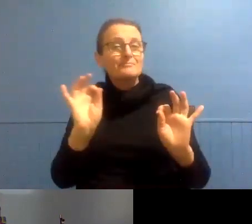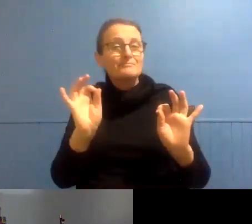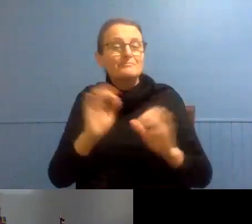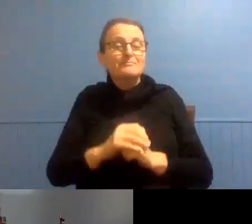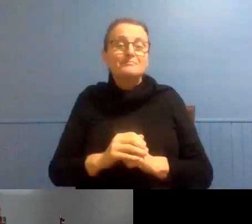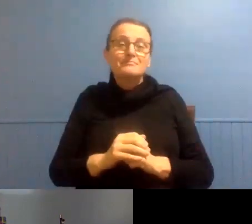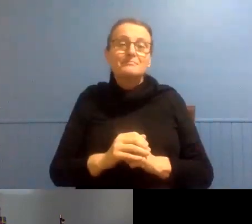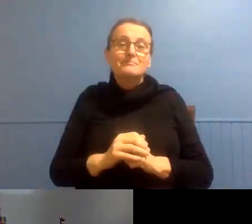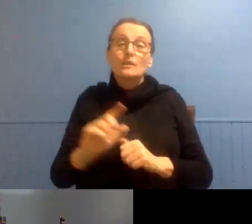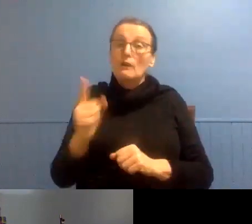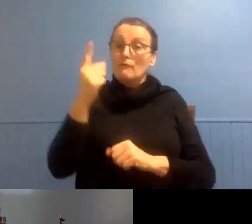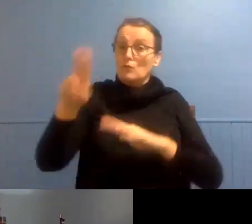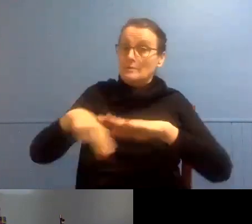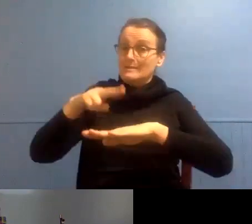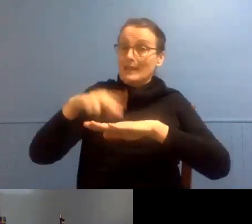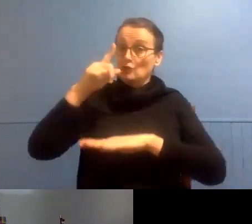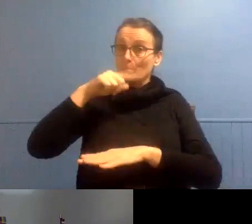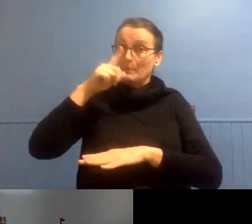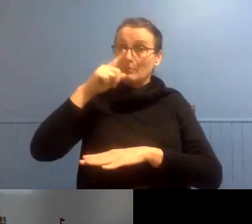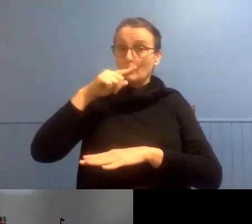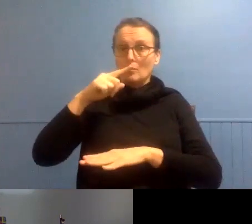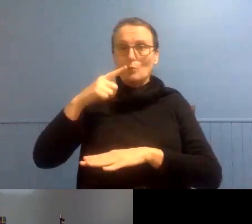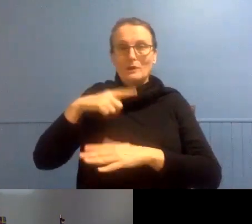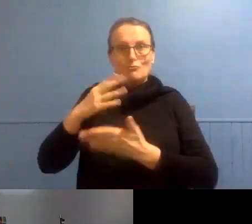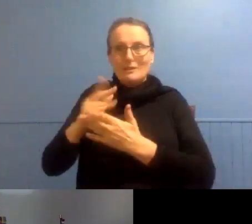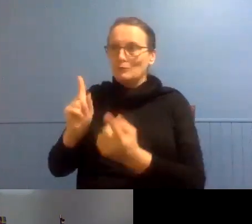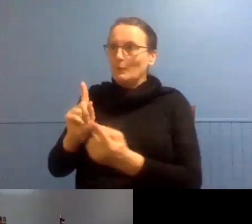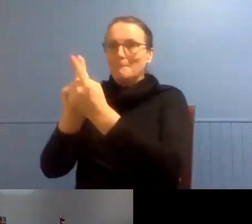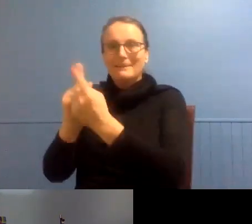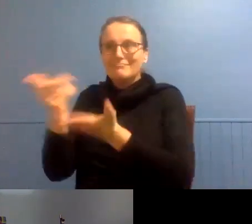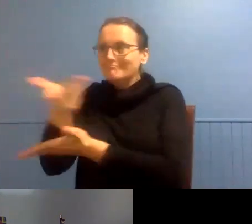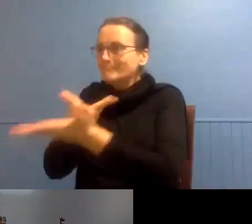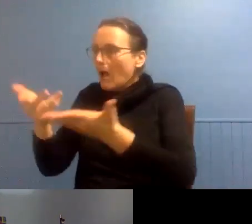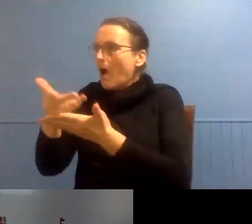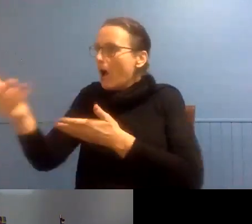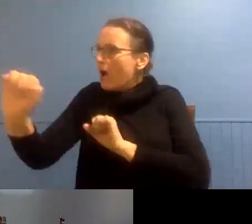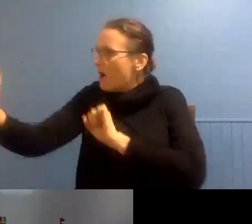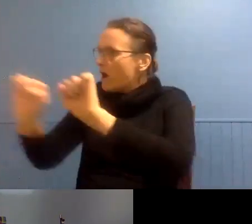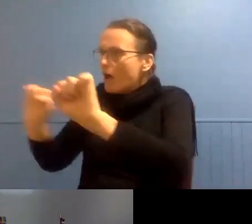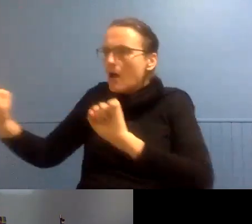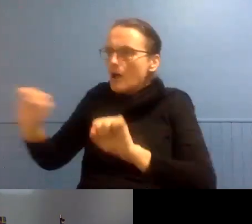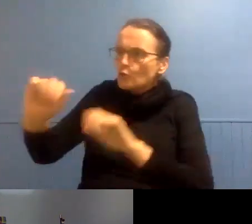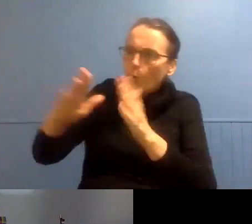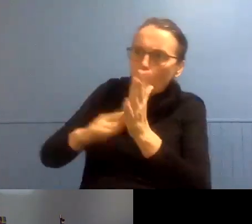people, it's what we trade on when we meet each other. Who's your mob, where are you from?